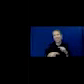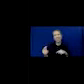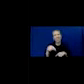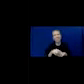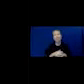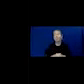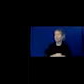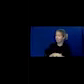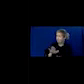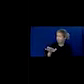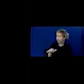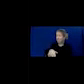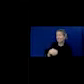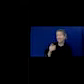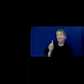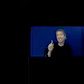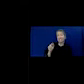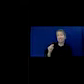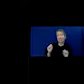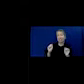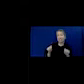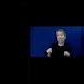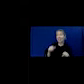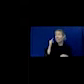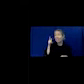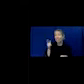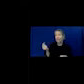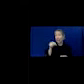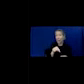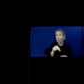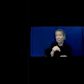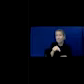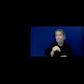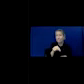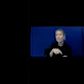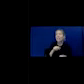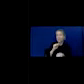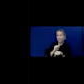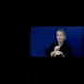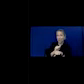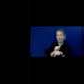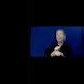If he can come to work and leave with dirt on his knees and grease under his fingernails, he is going to do a great job.